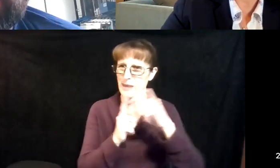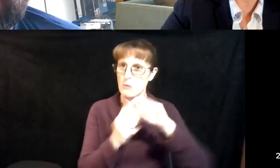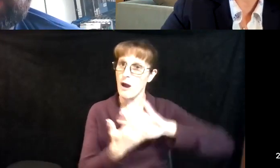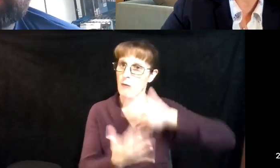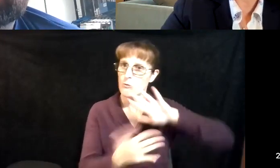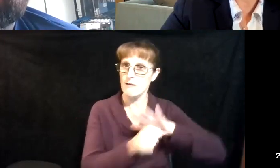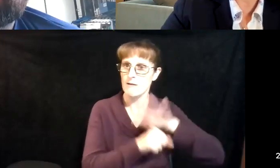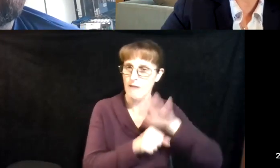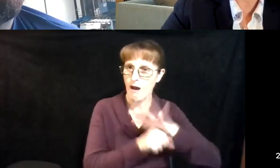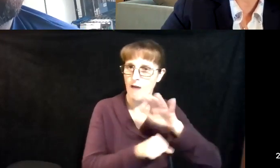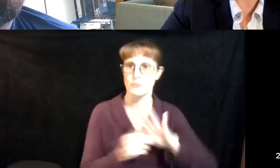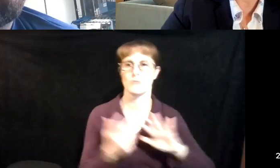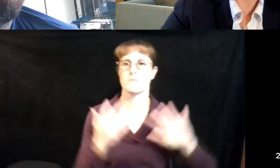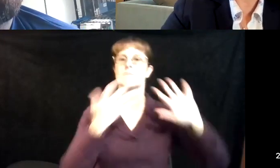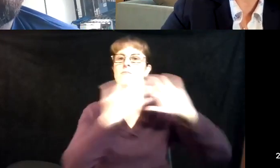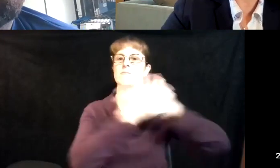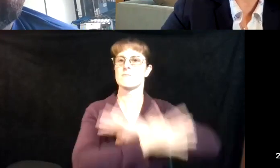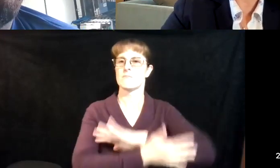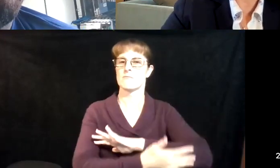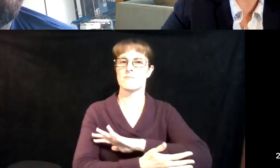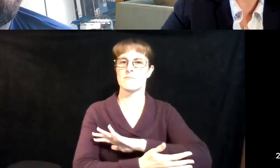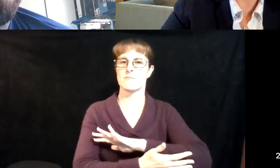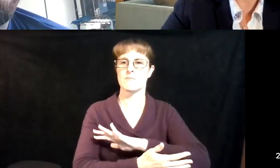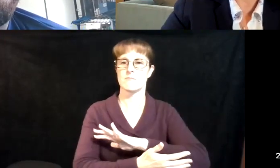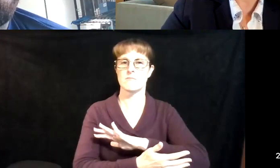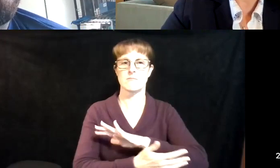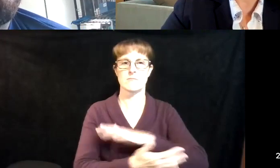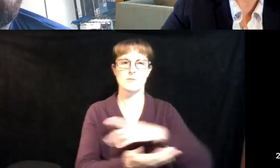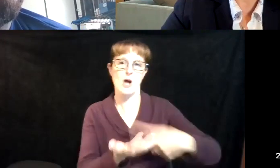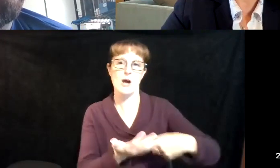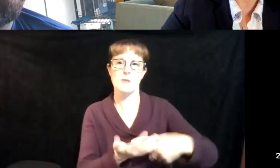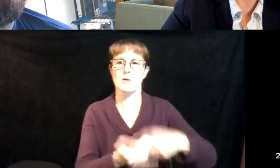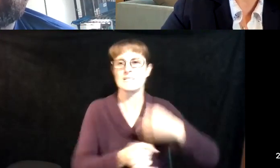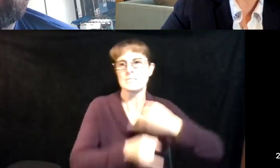any exertion of institutional power through reward and punishment.